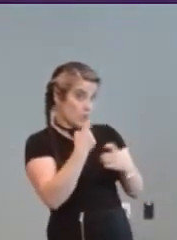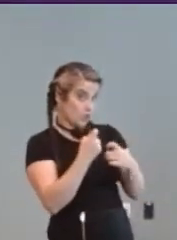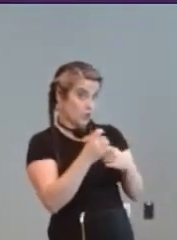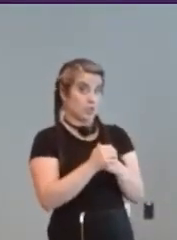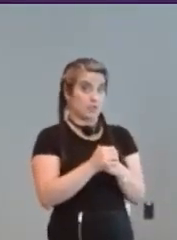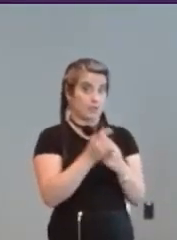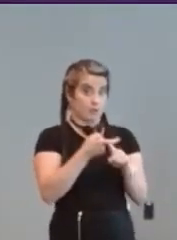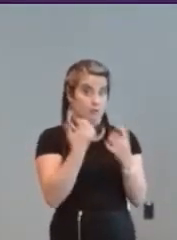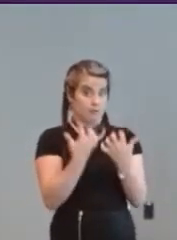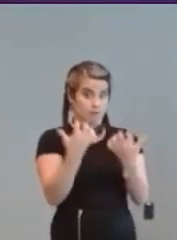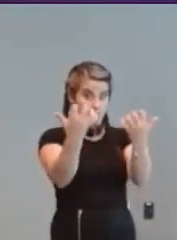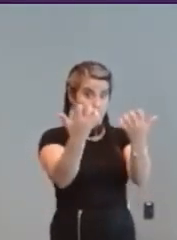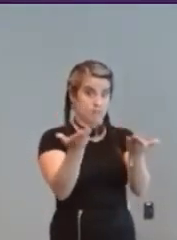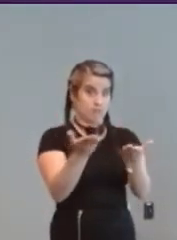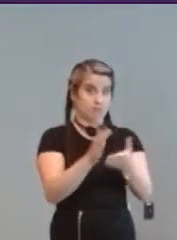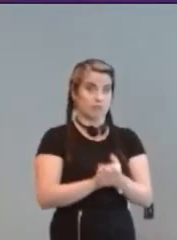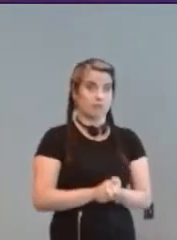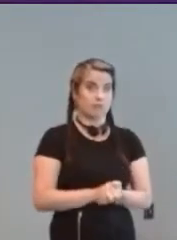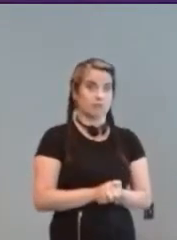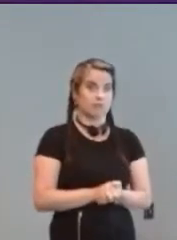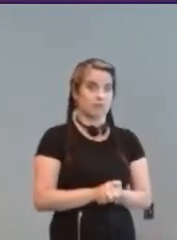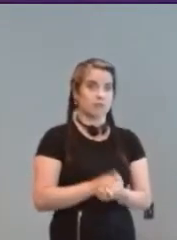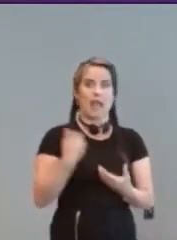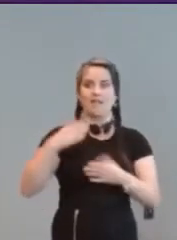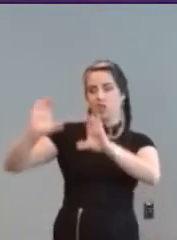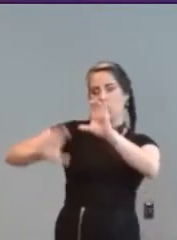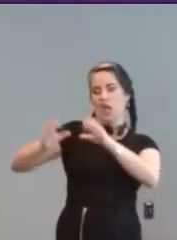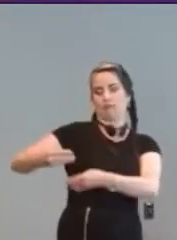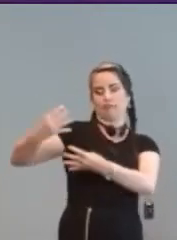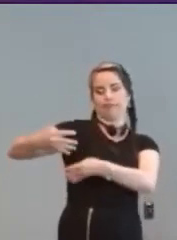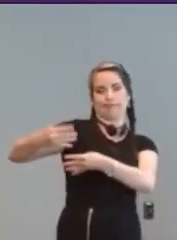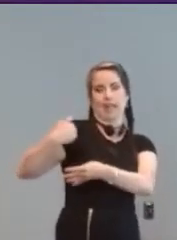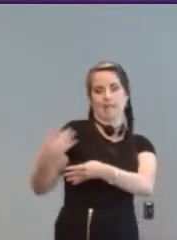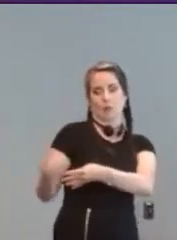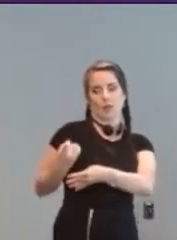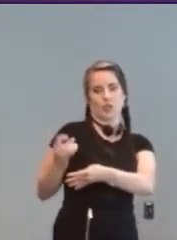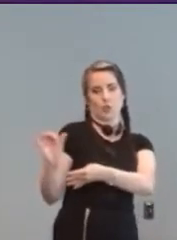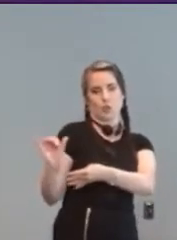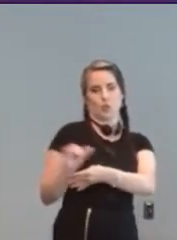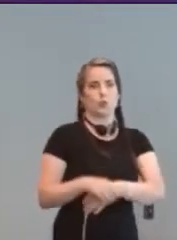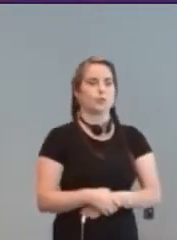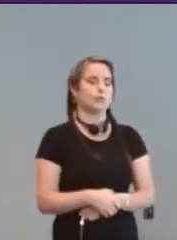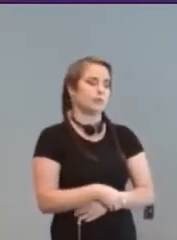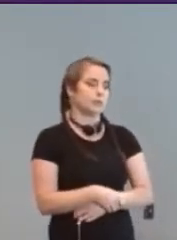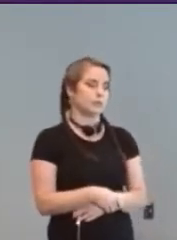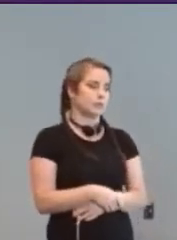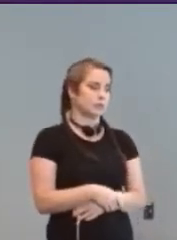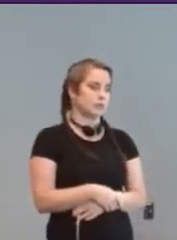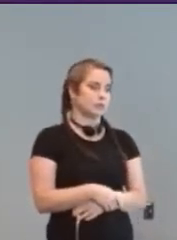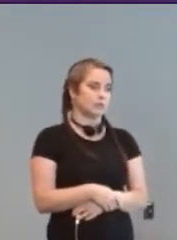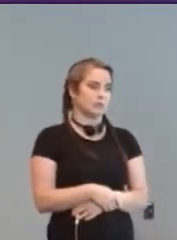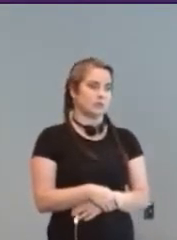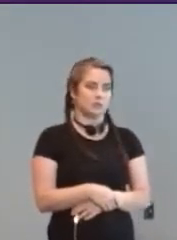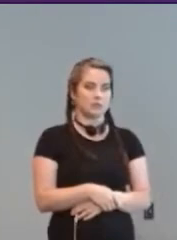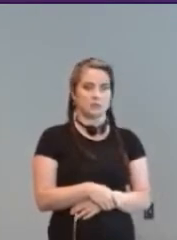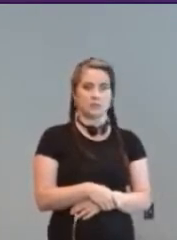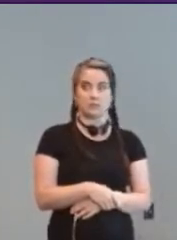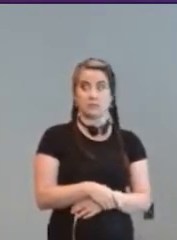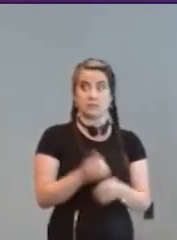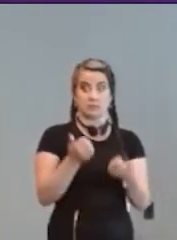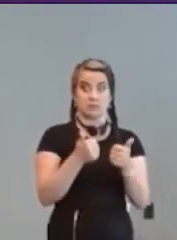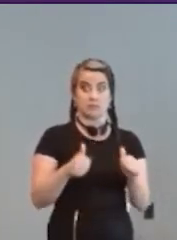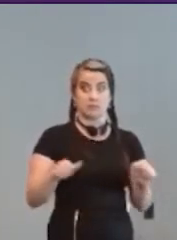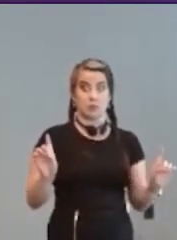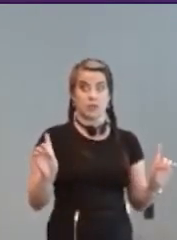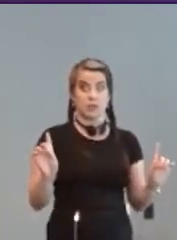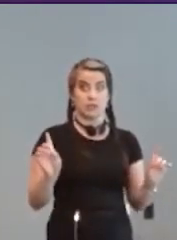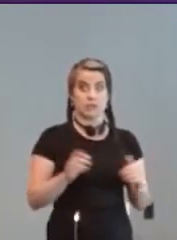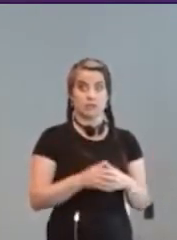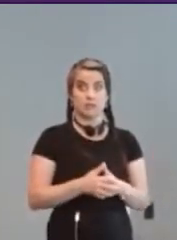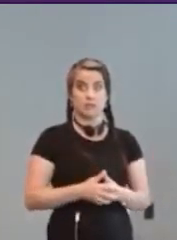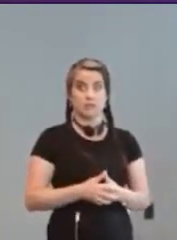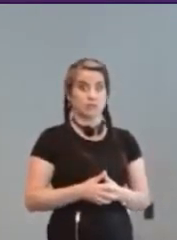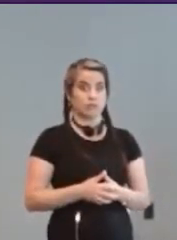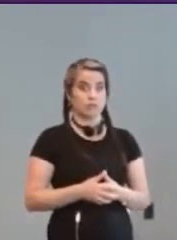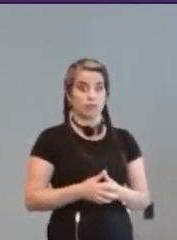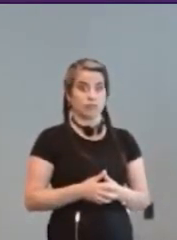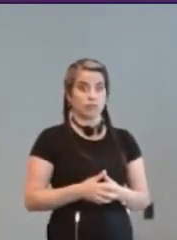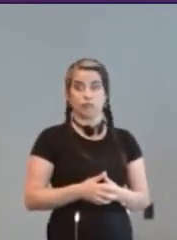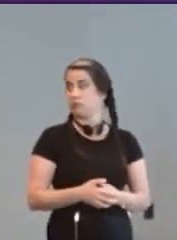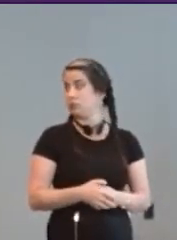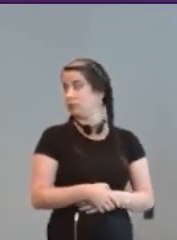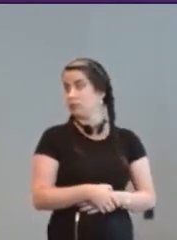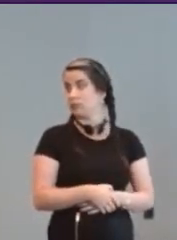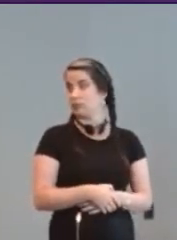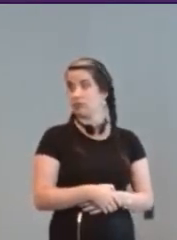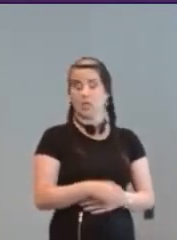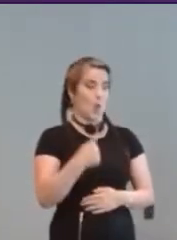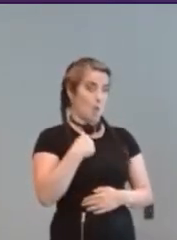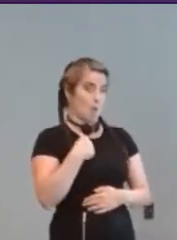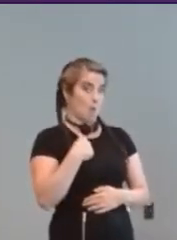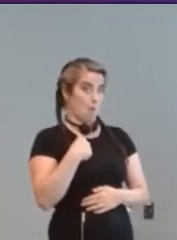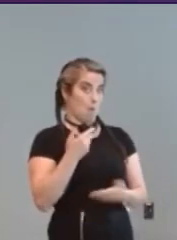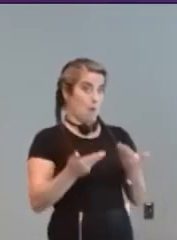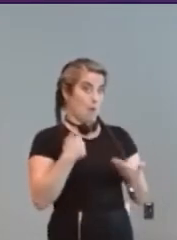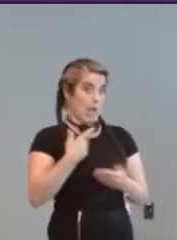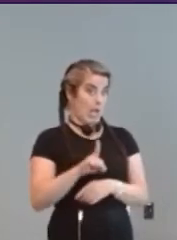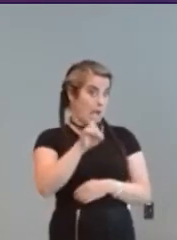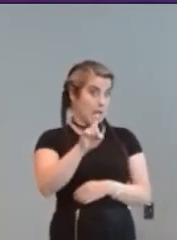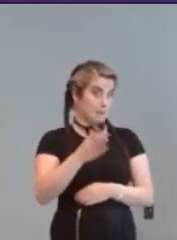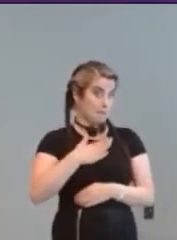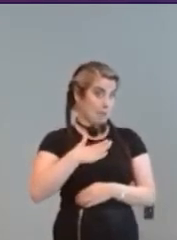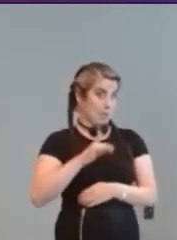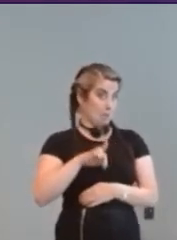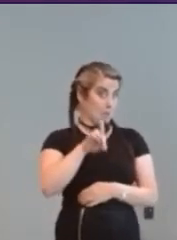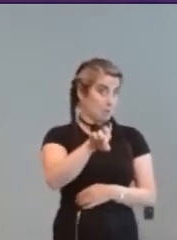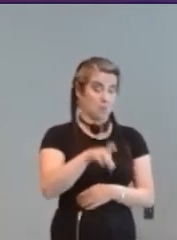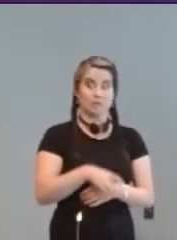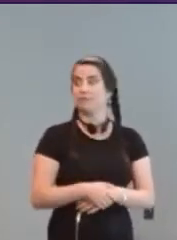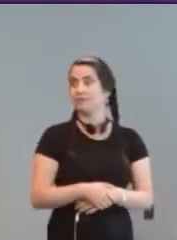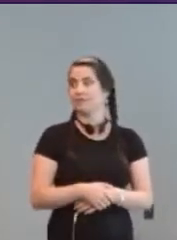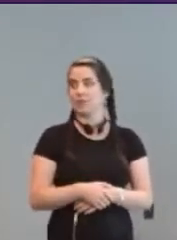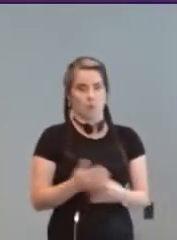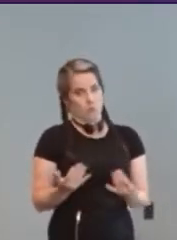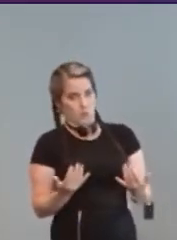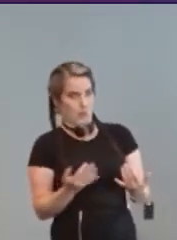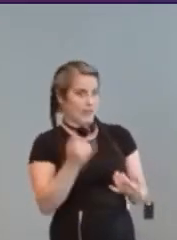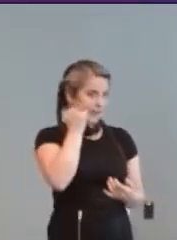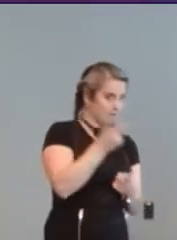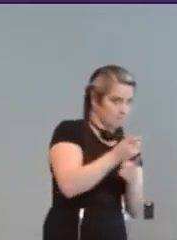In the chat also? Anyone? Maybe I can uh ask one of mine uh while we're at it um I